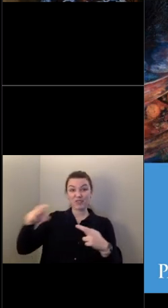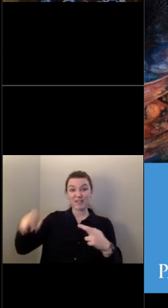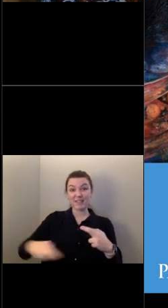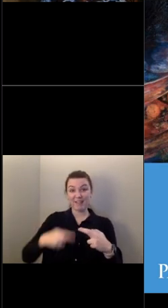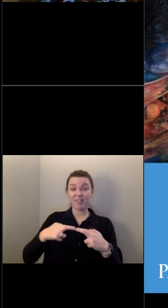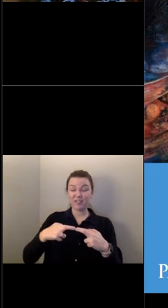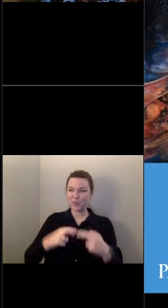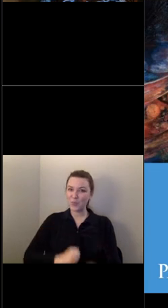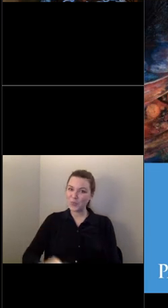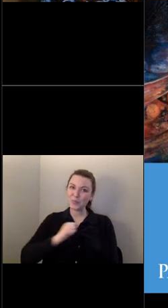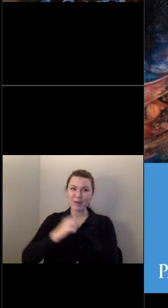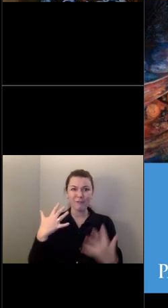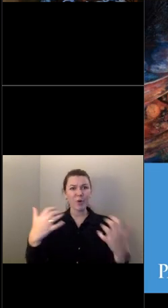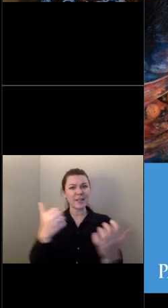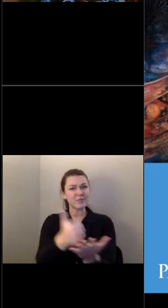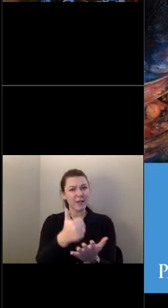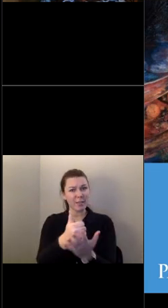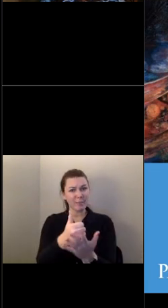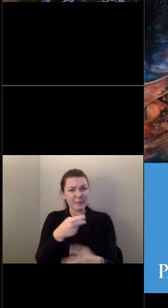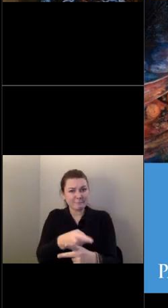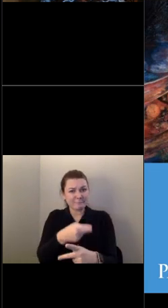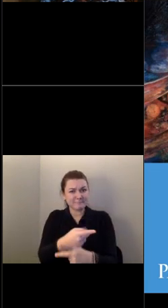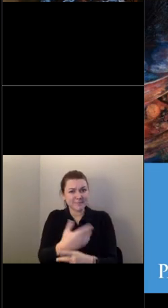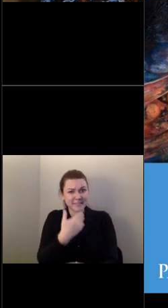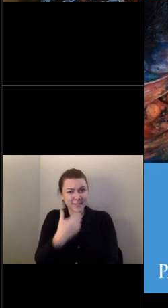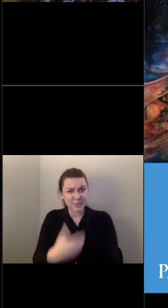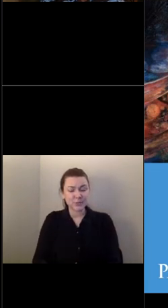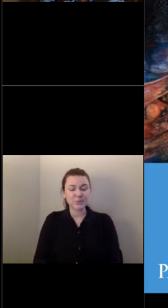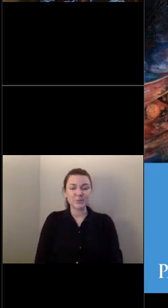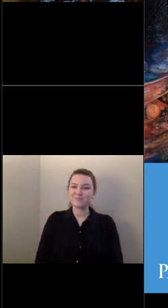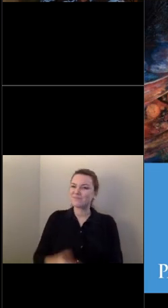Thank you so much. Absolutely. And thank you for the wiliwili trees